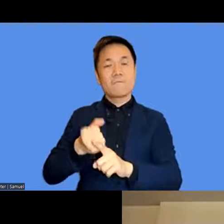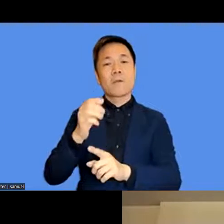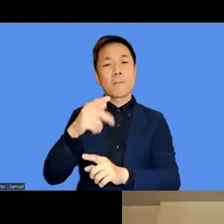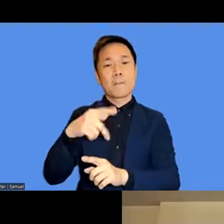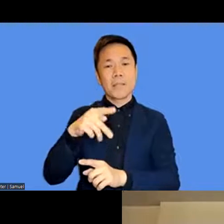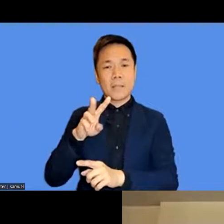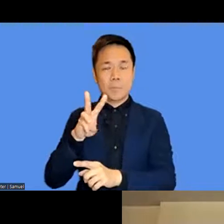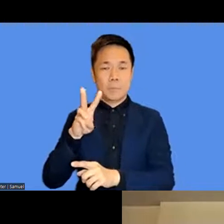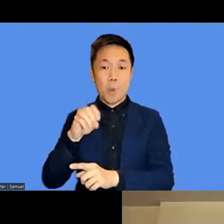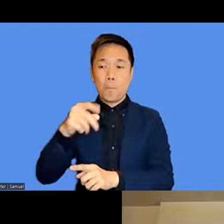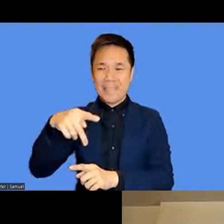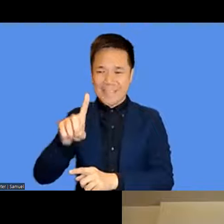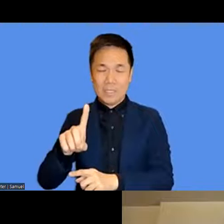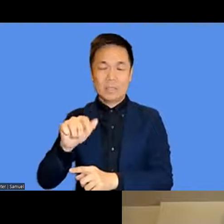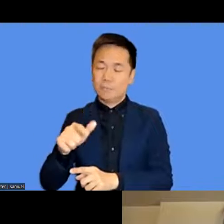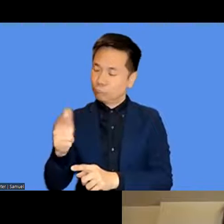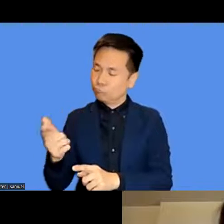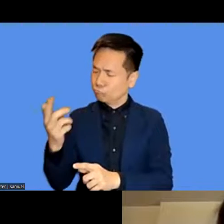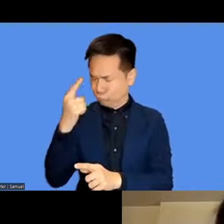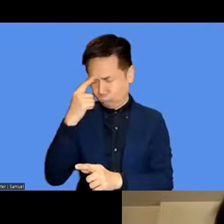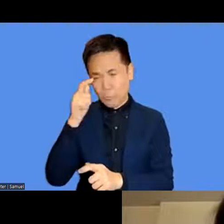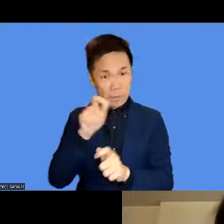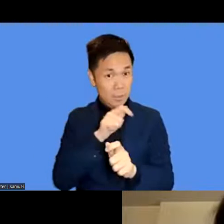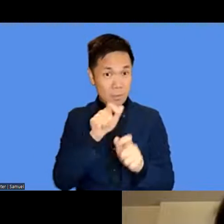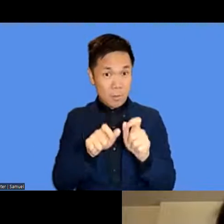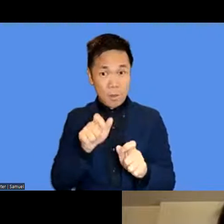So, of course, citizen generated data was part of that.